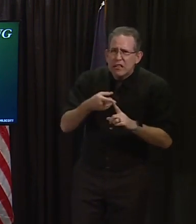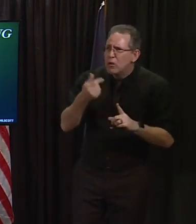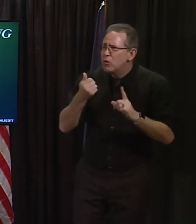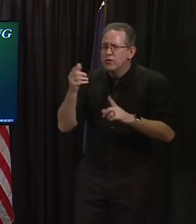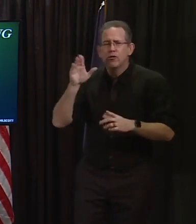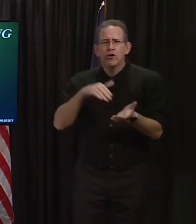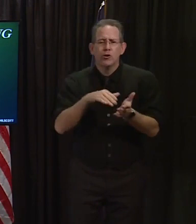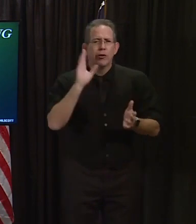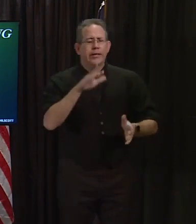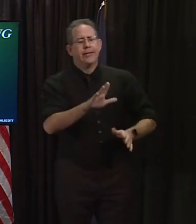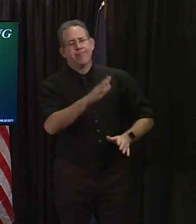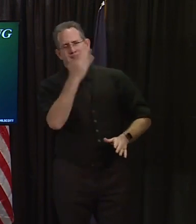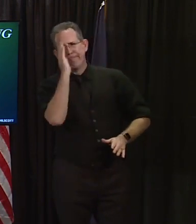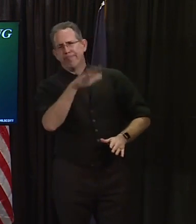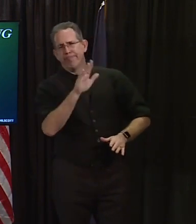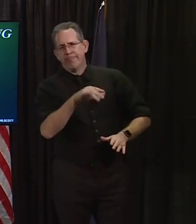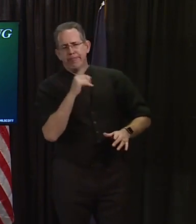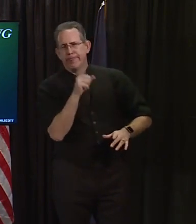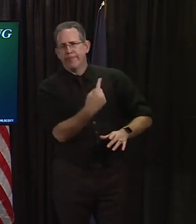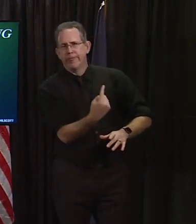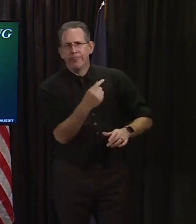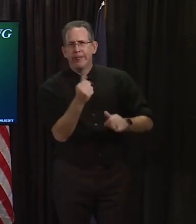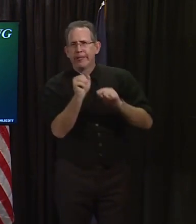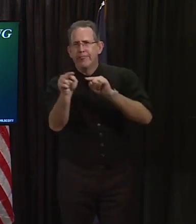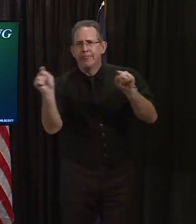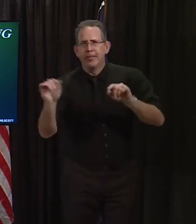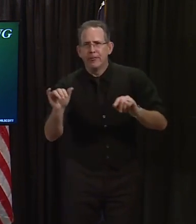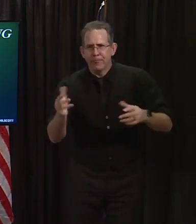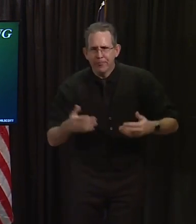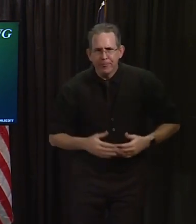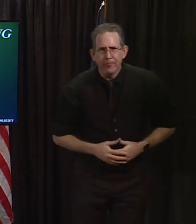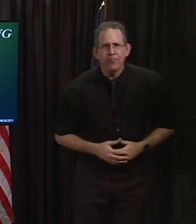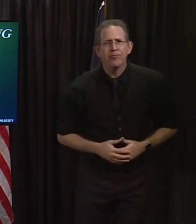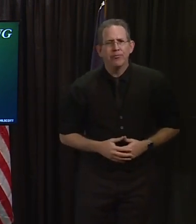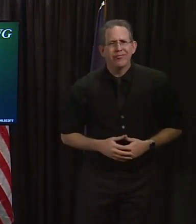We understand the frustration and we're working hard to get your Children in.